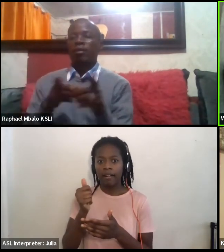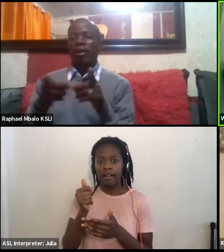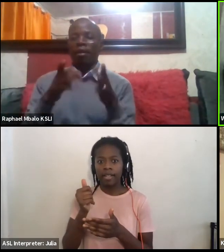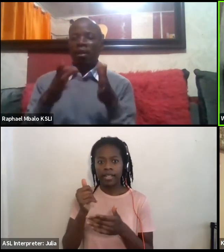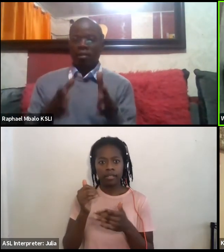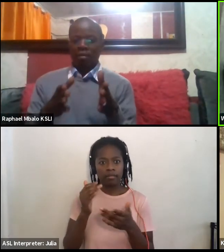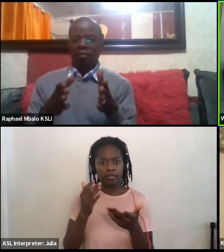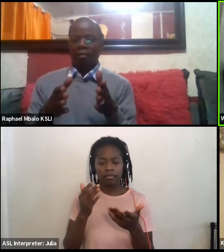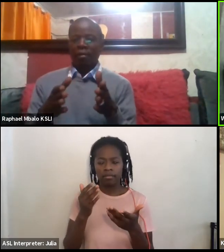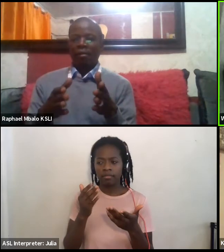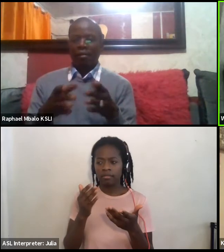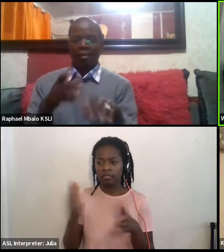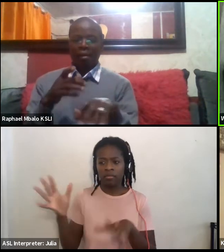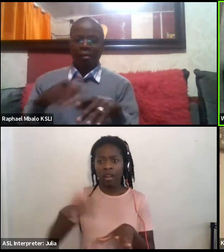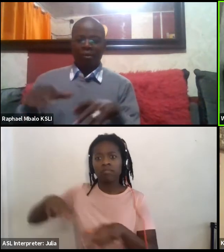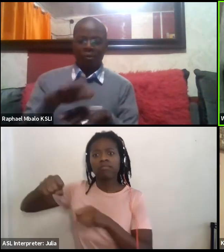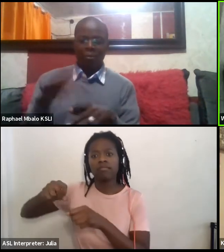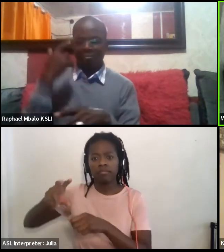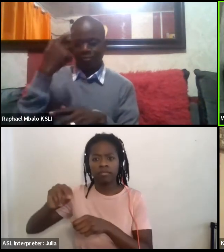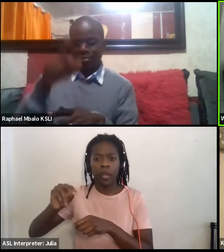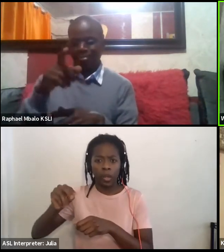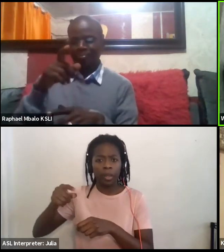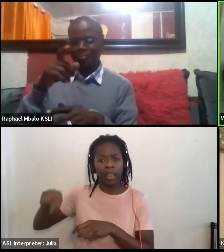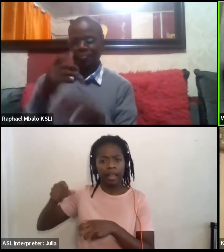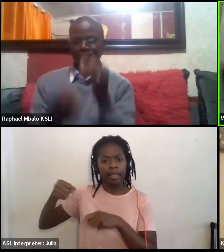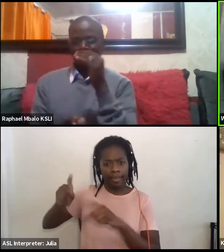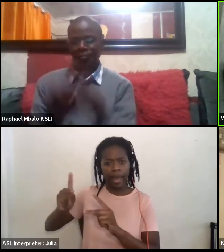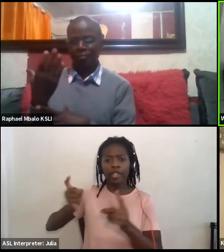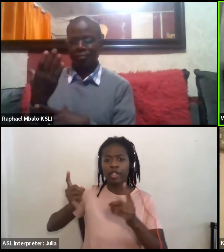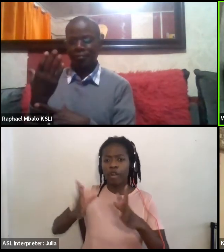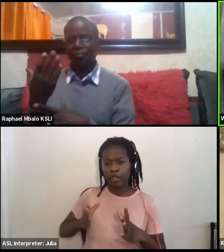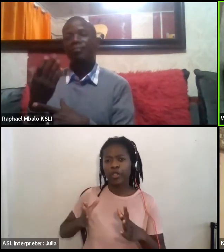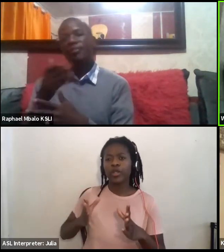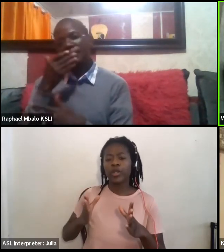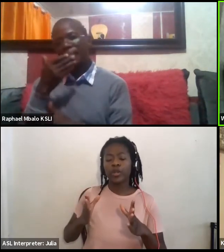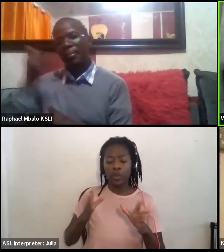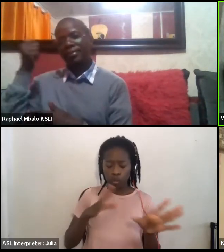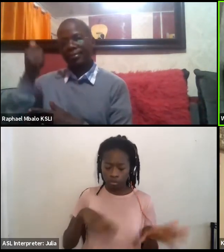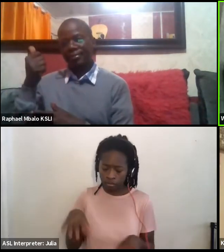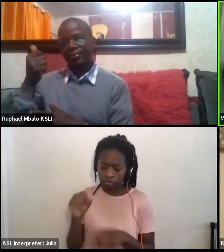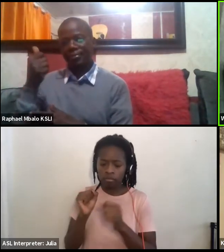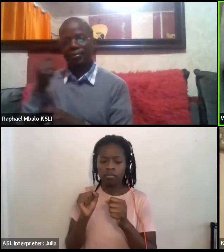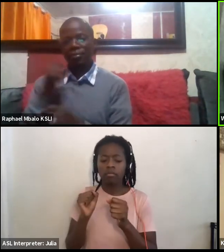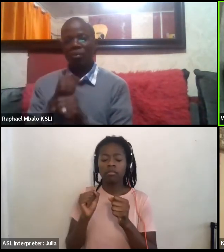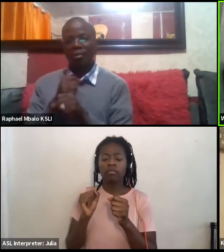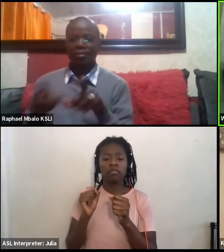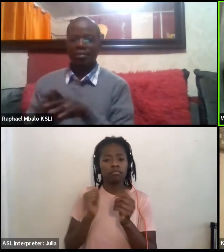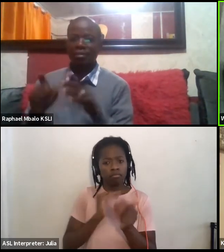to create, to come up with whatever, and give them whatever they need to grow and blossom.